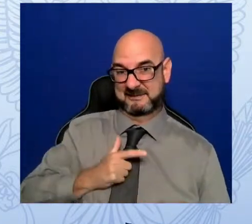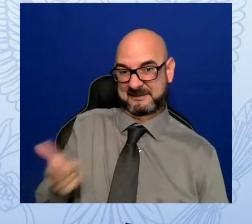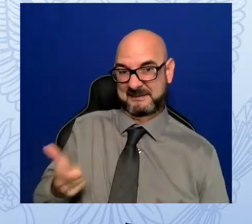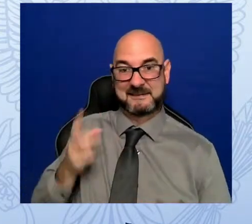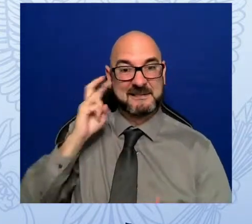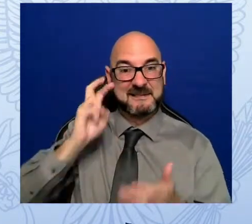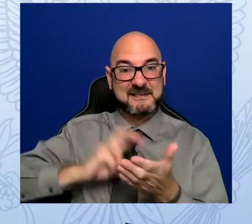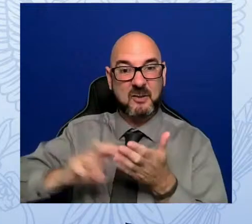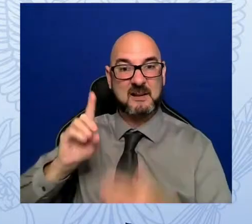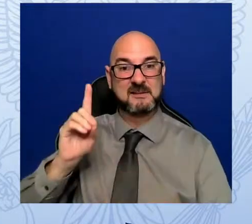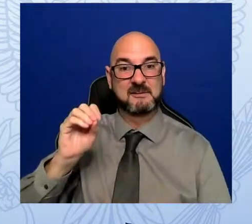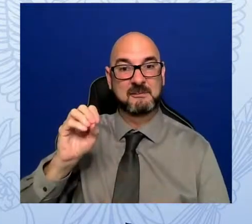Denis McDonough: Thank you so much.